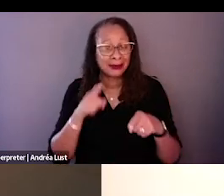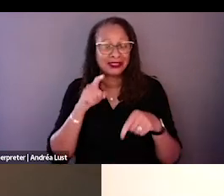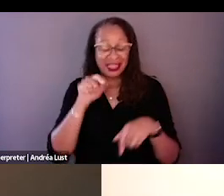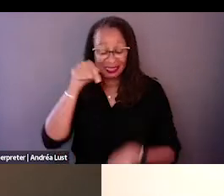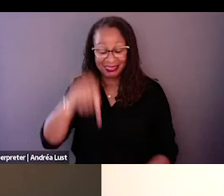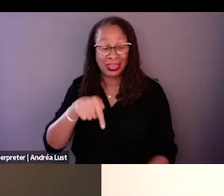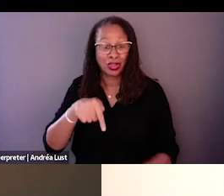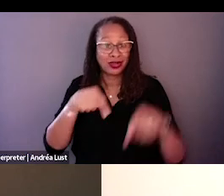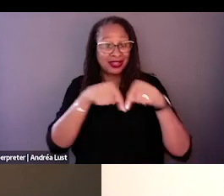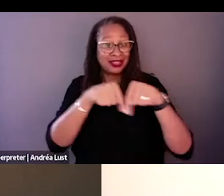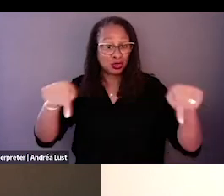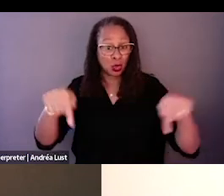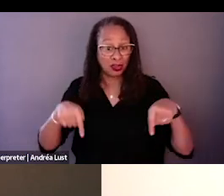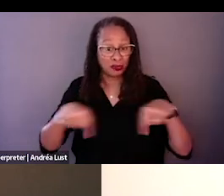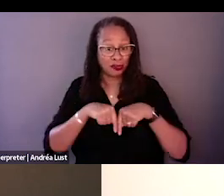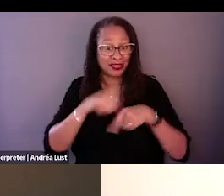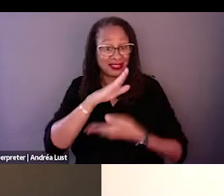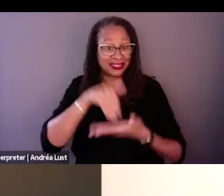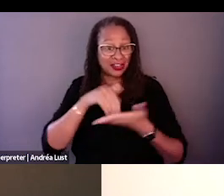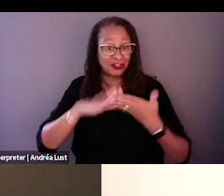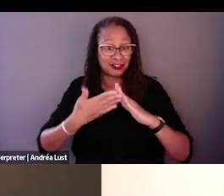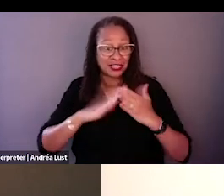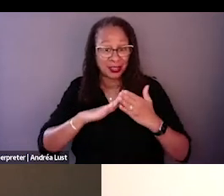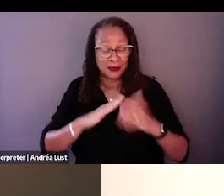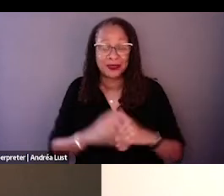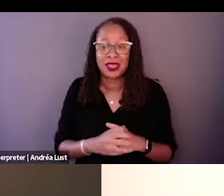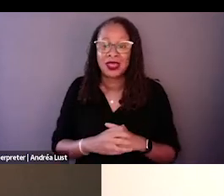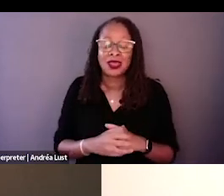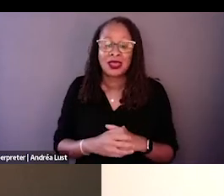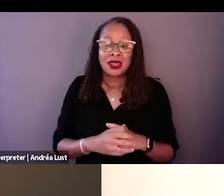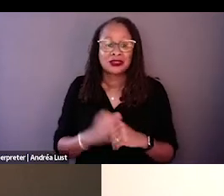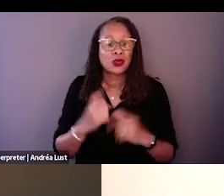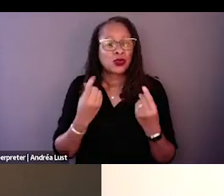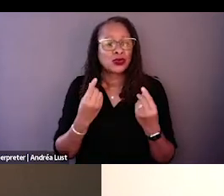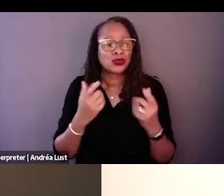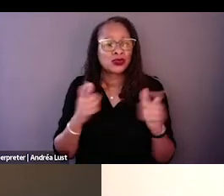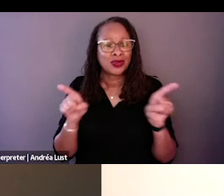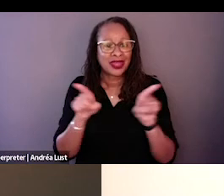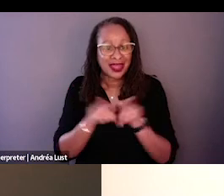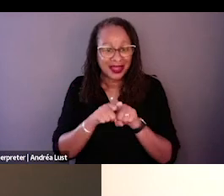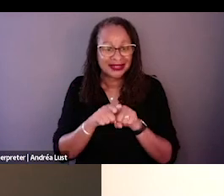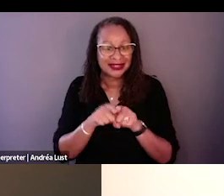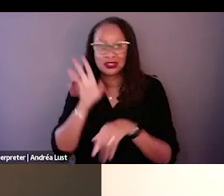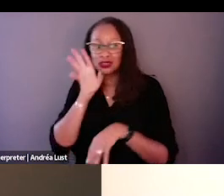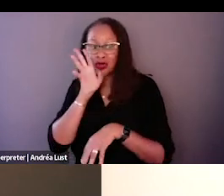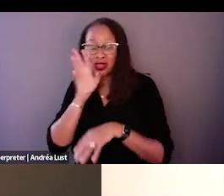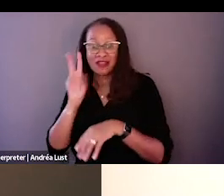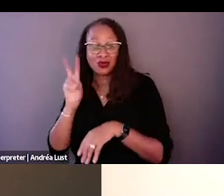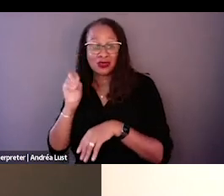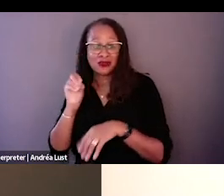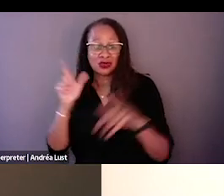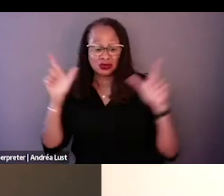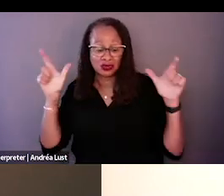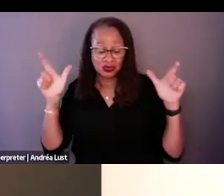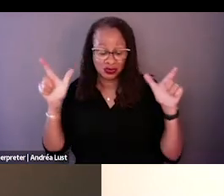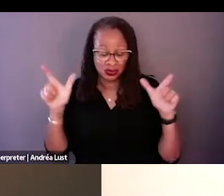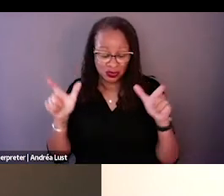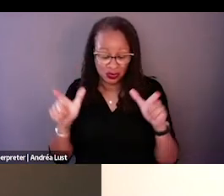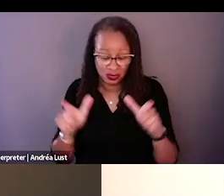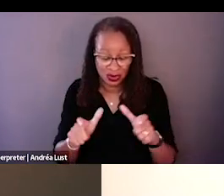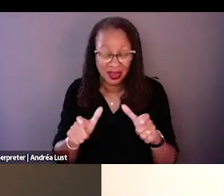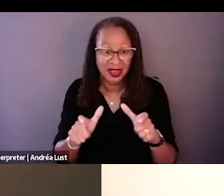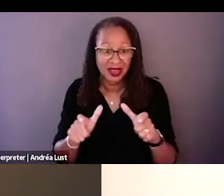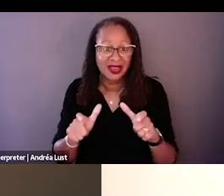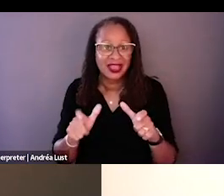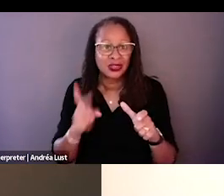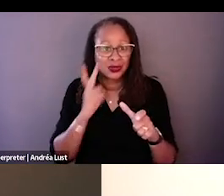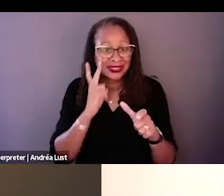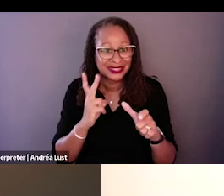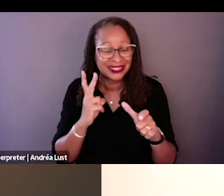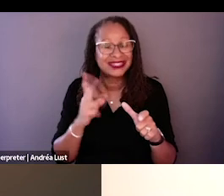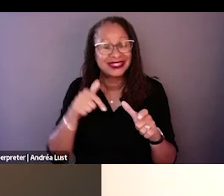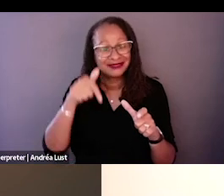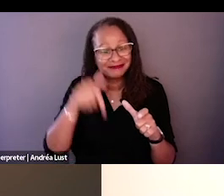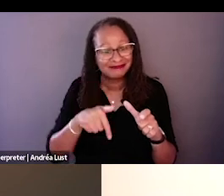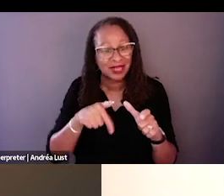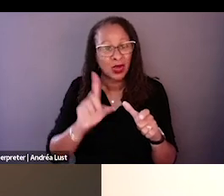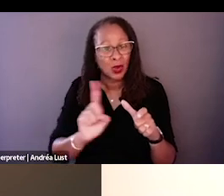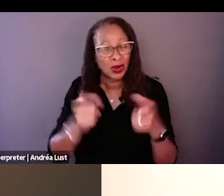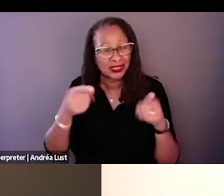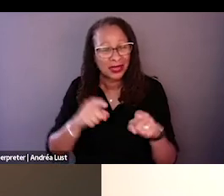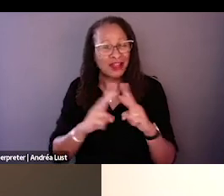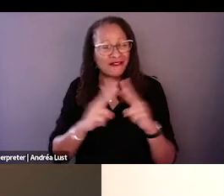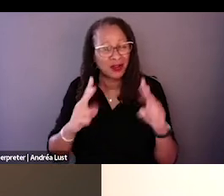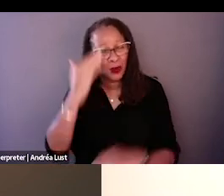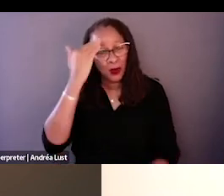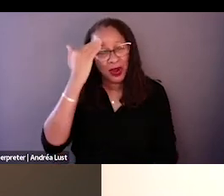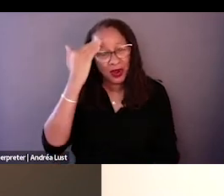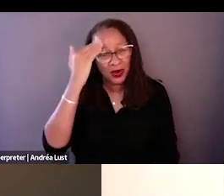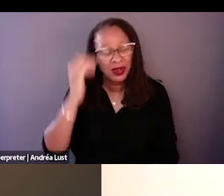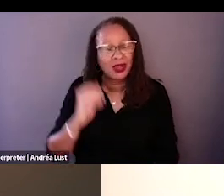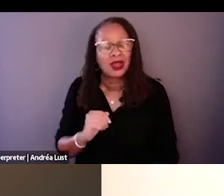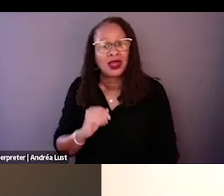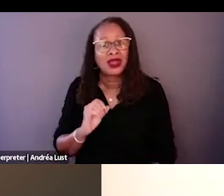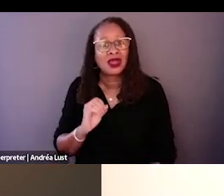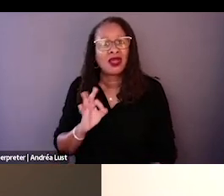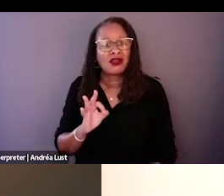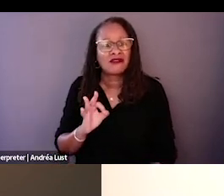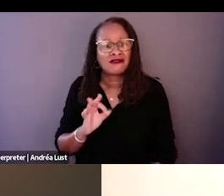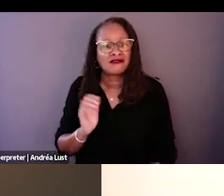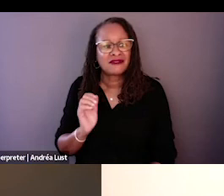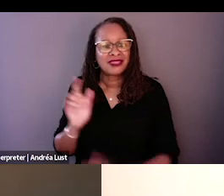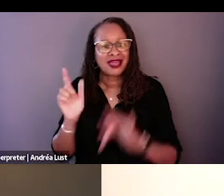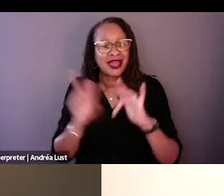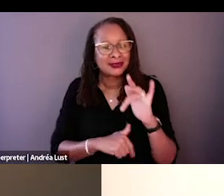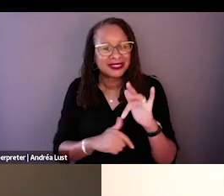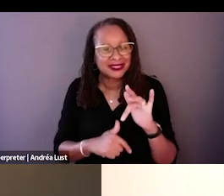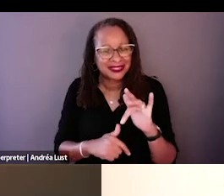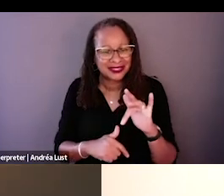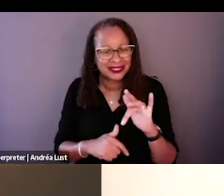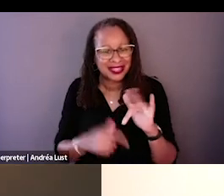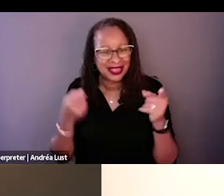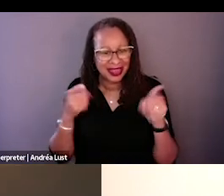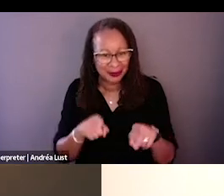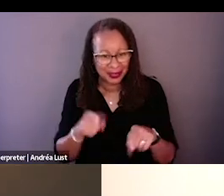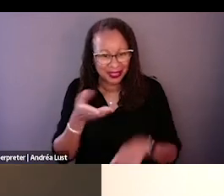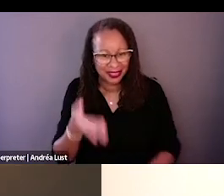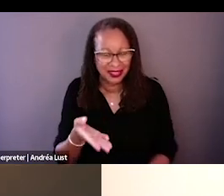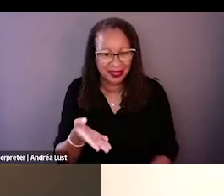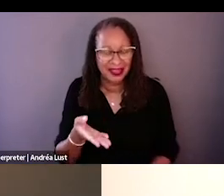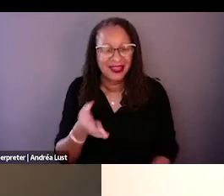For me, the biggest drive, let's say, you have a heart of history in the recording that feels a bit